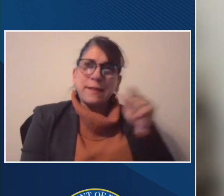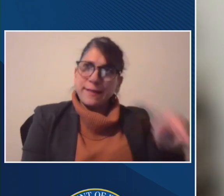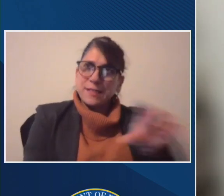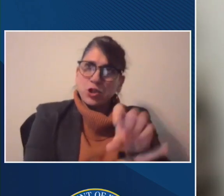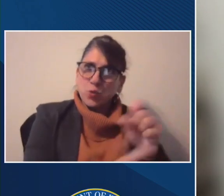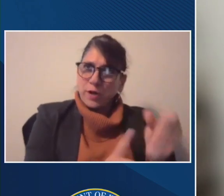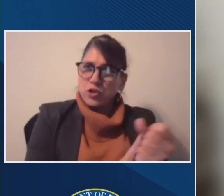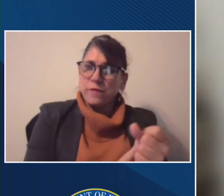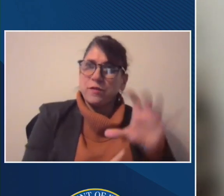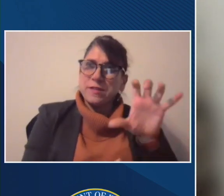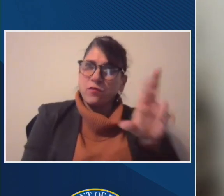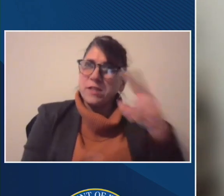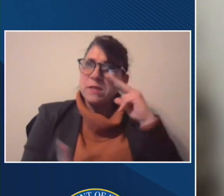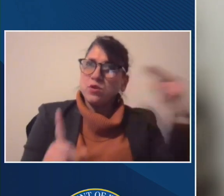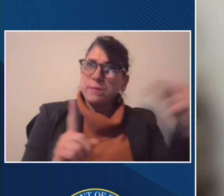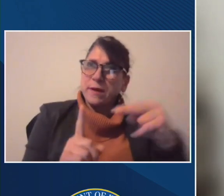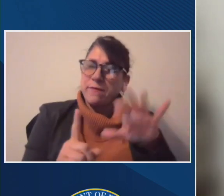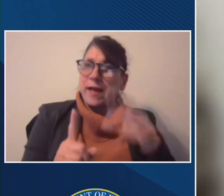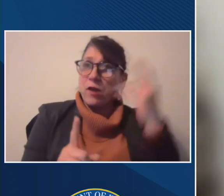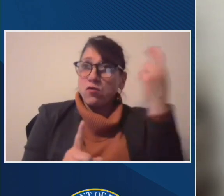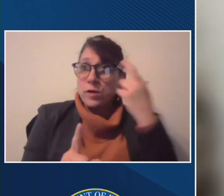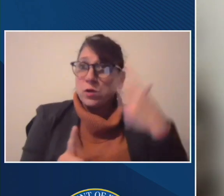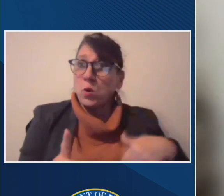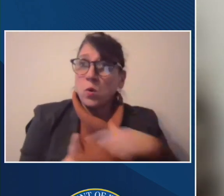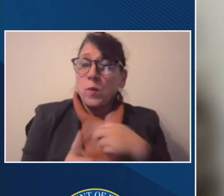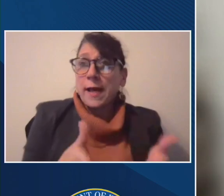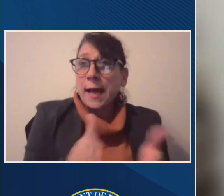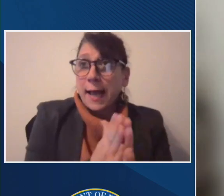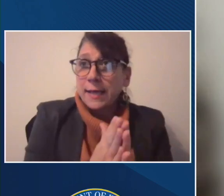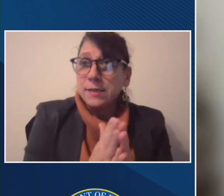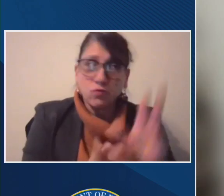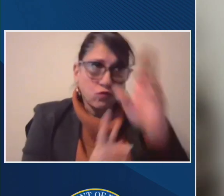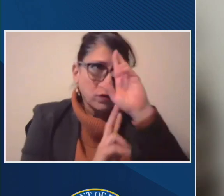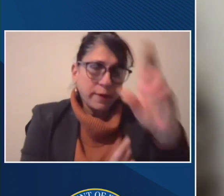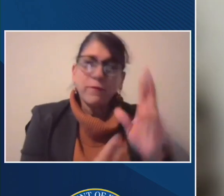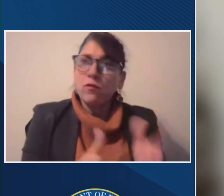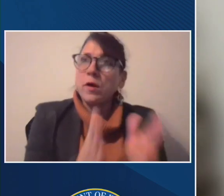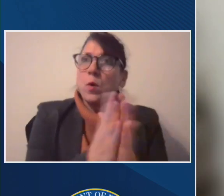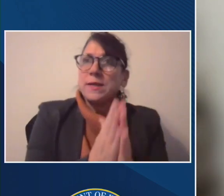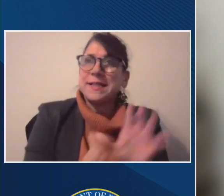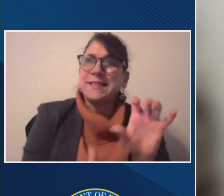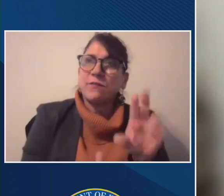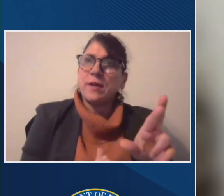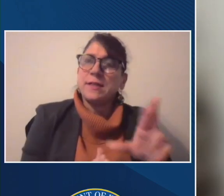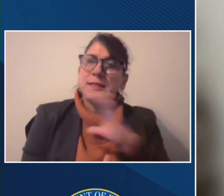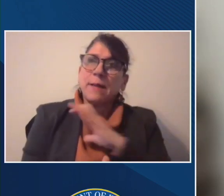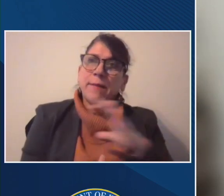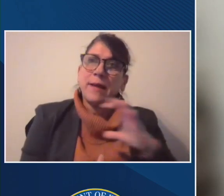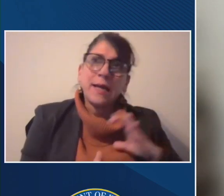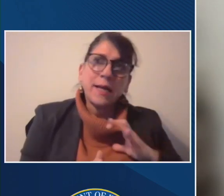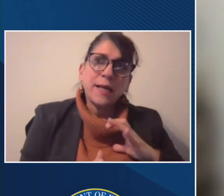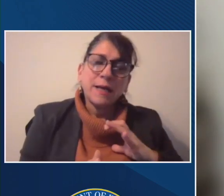And for that reason, again, we ask respectfully request that a civil rights committee be awarded its own seat at the table. Thank you.